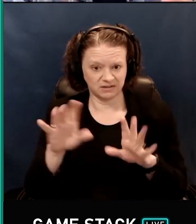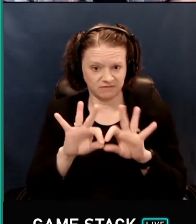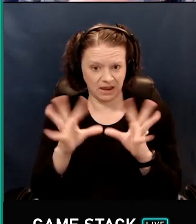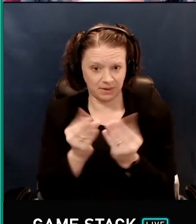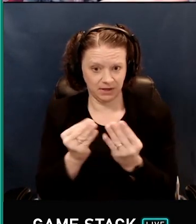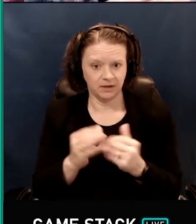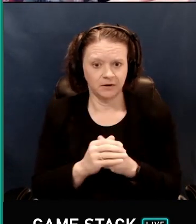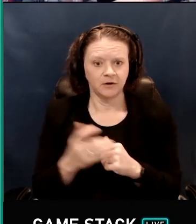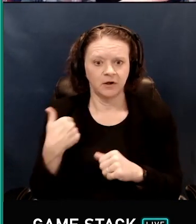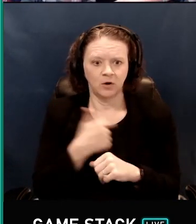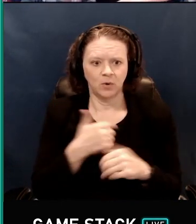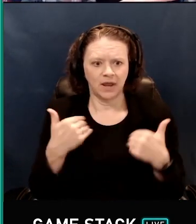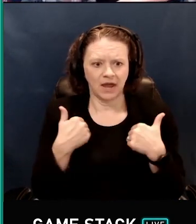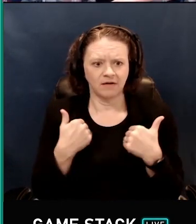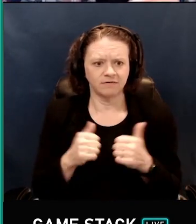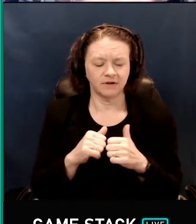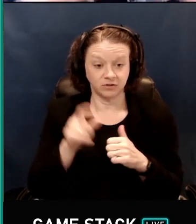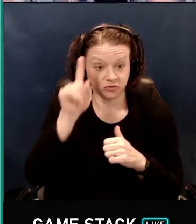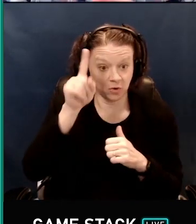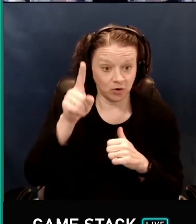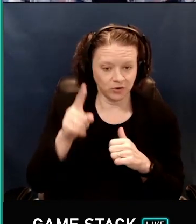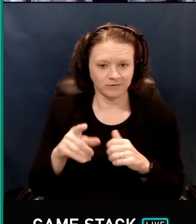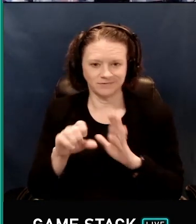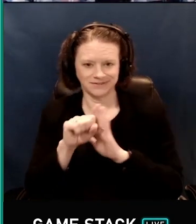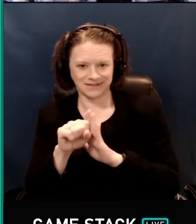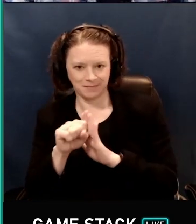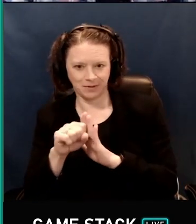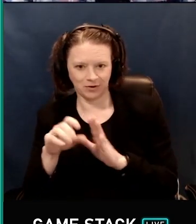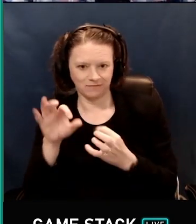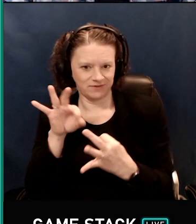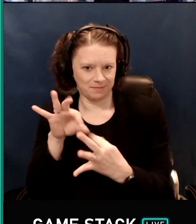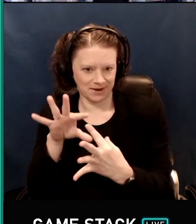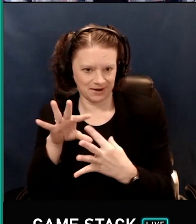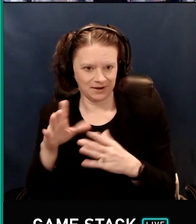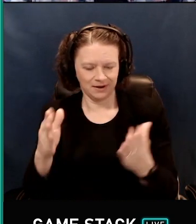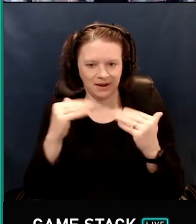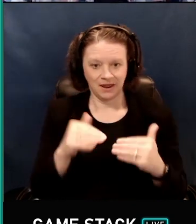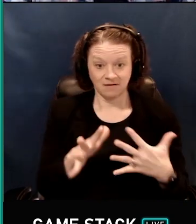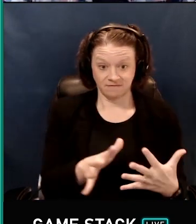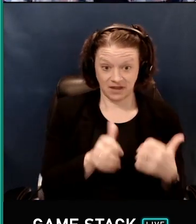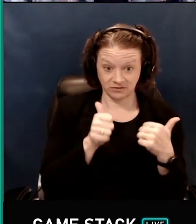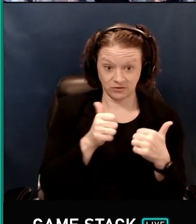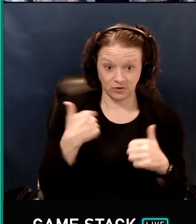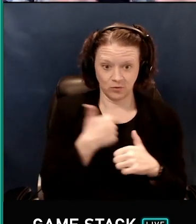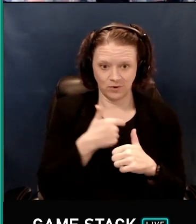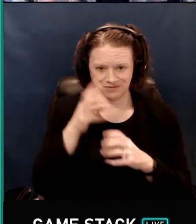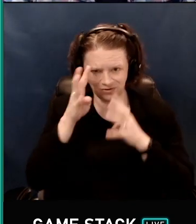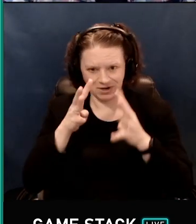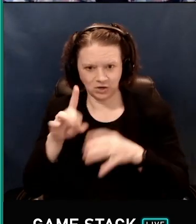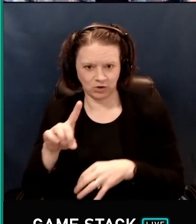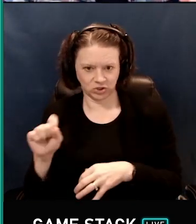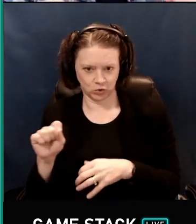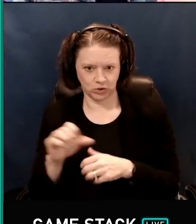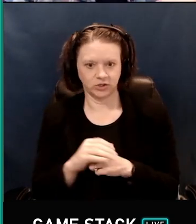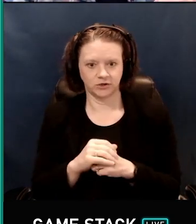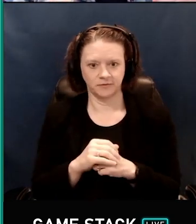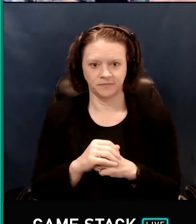we've created Sampler Feedback, and to be faster we've created DirectStorage. Both of these already exist on Xbox,